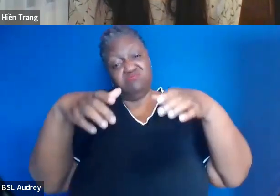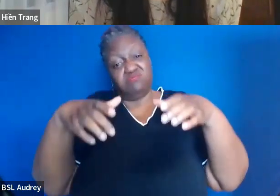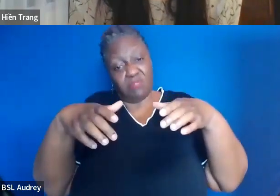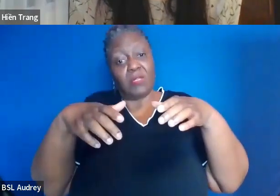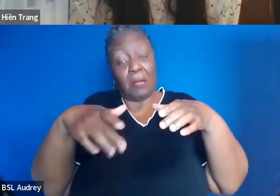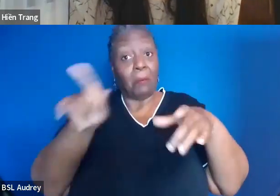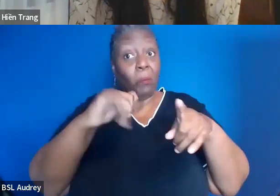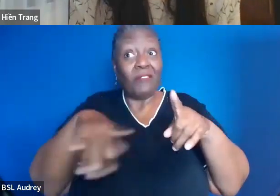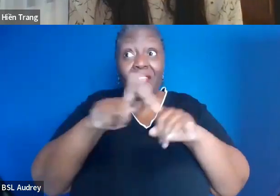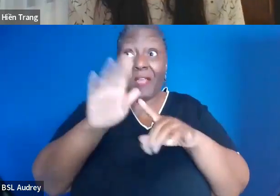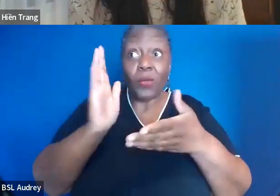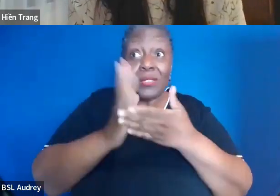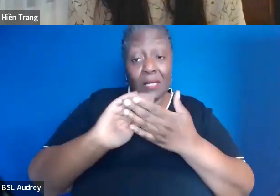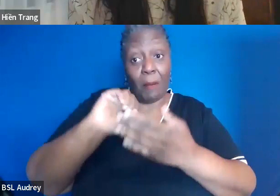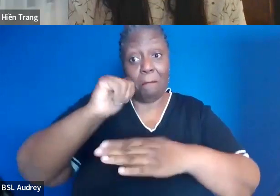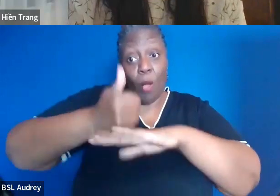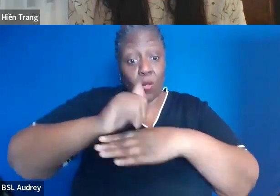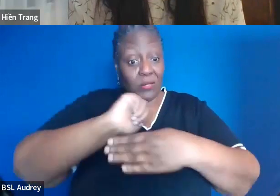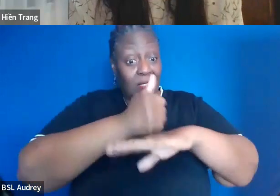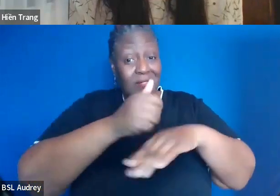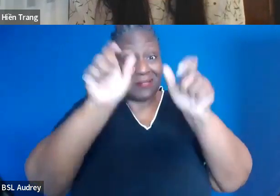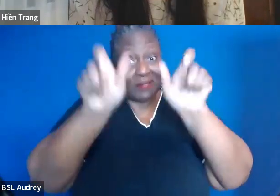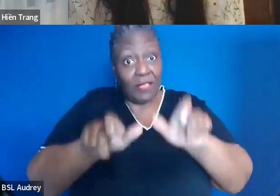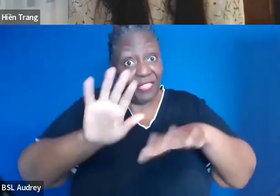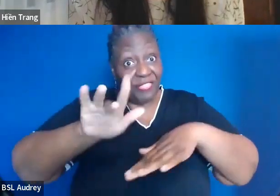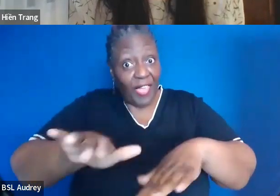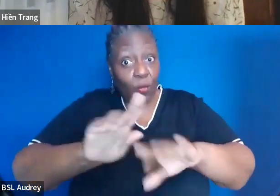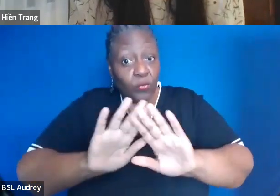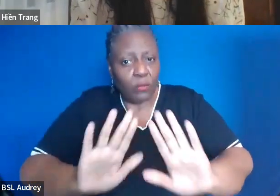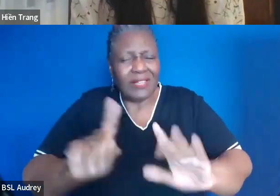actually put in place so lots of things happening inside this one little cave